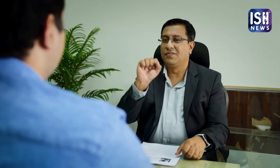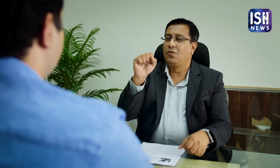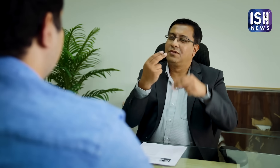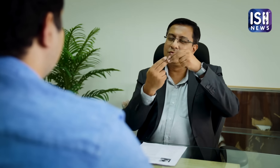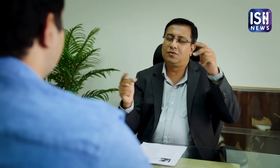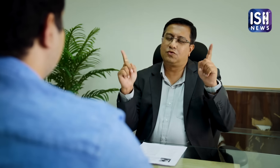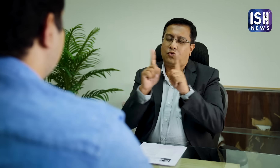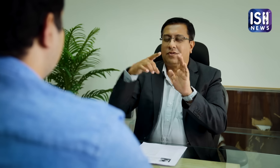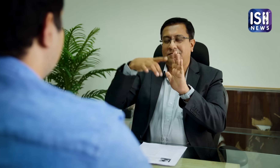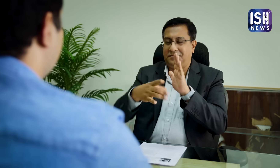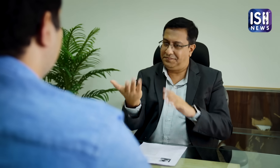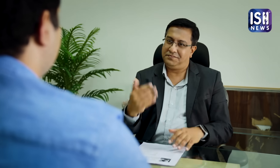Tell me about yourself, in brief.